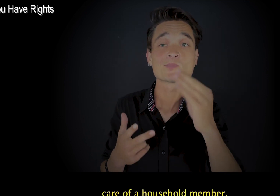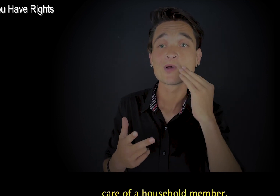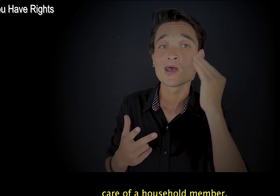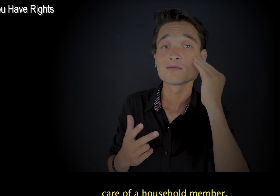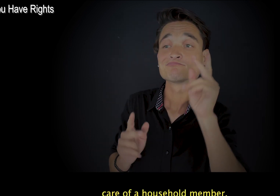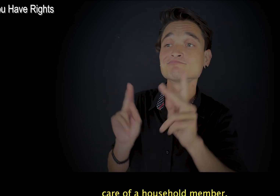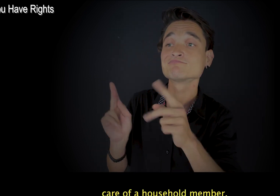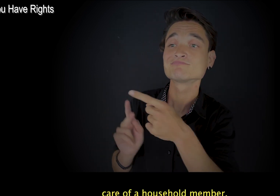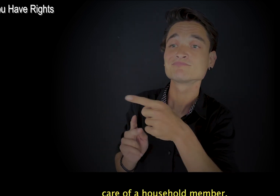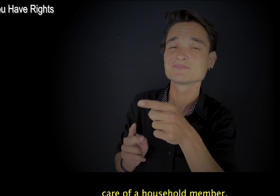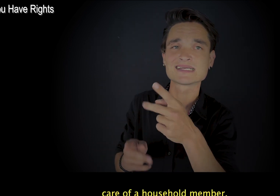care of a household member,